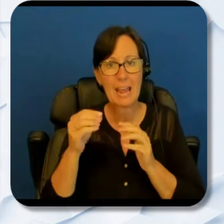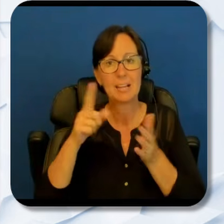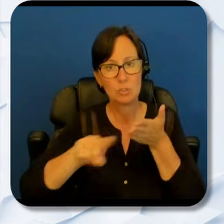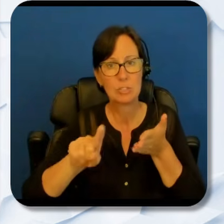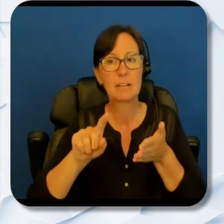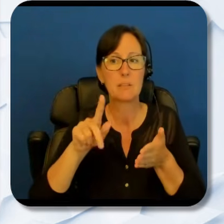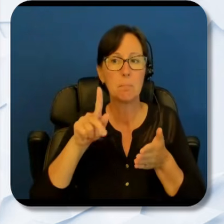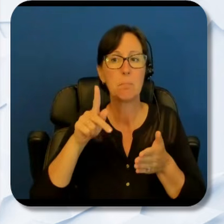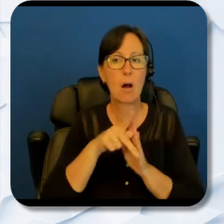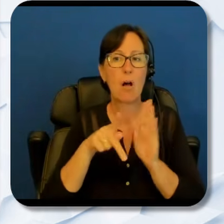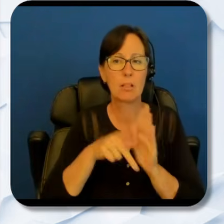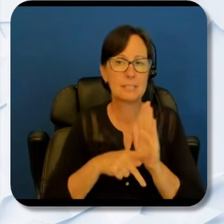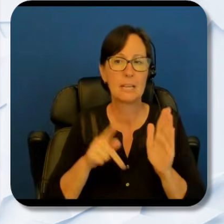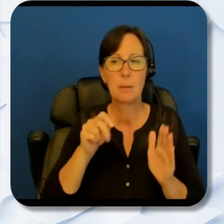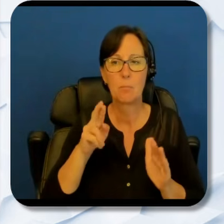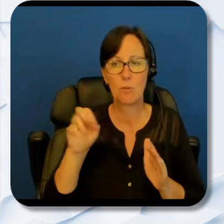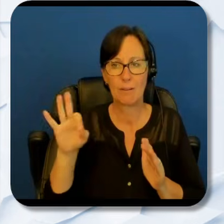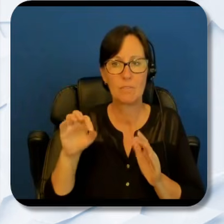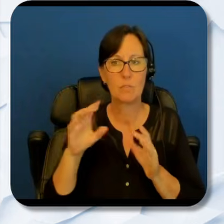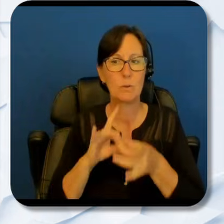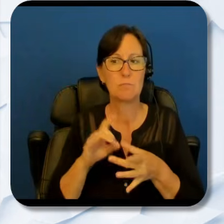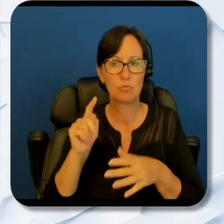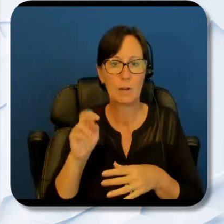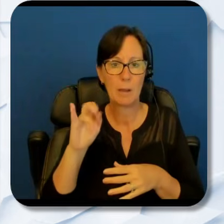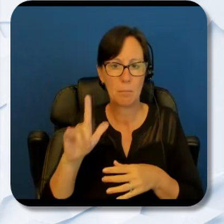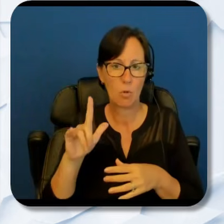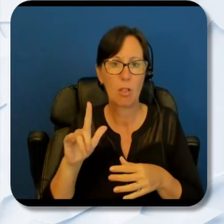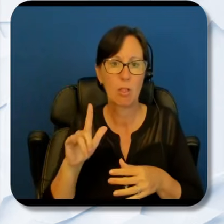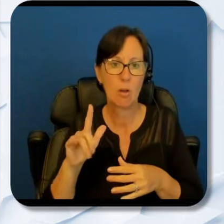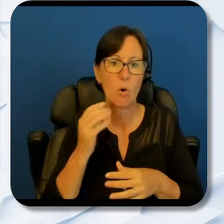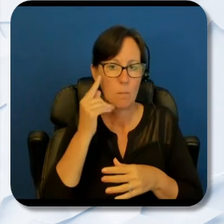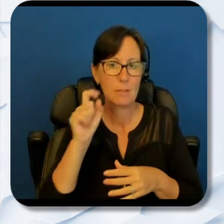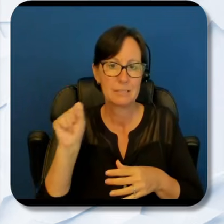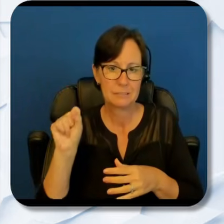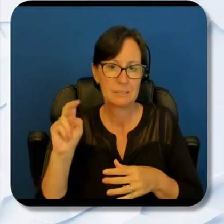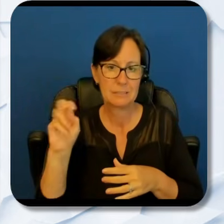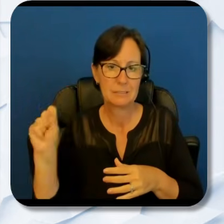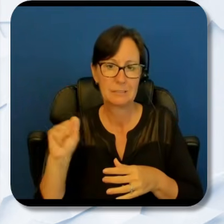Brief to learn what we have learned directly from tribal communities.